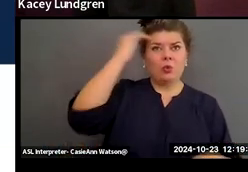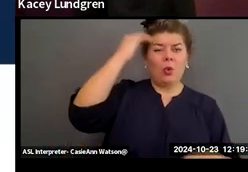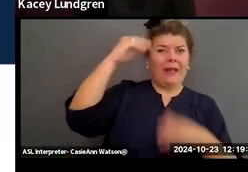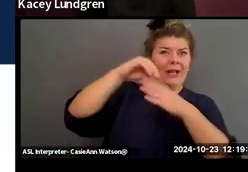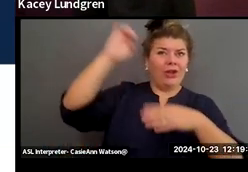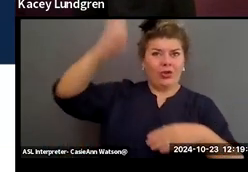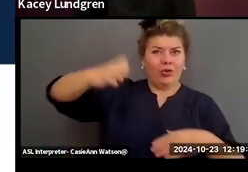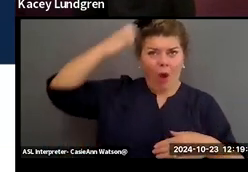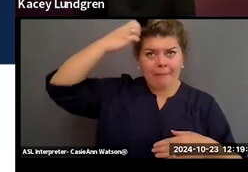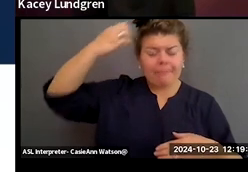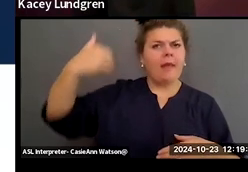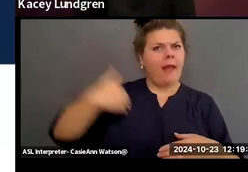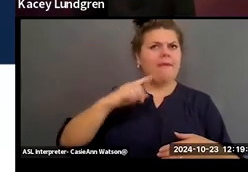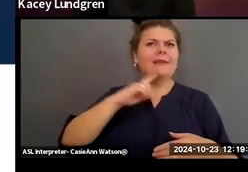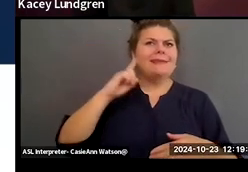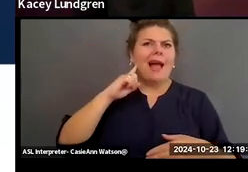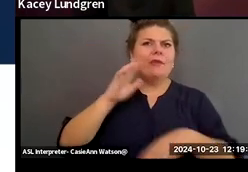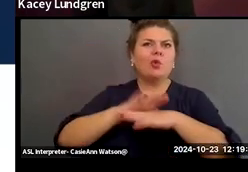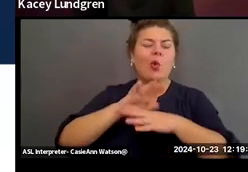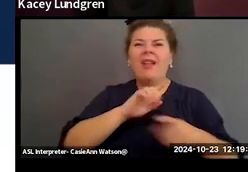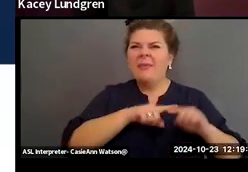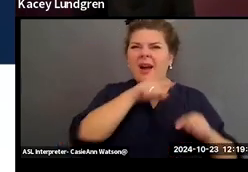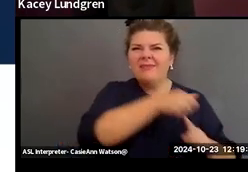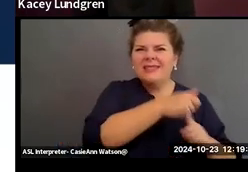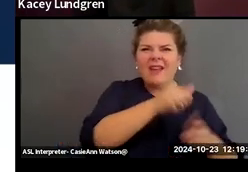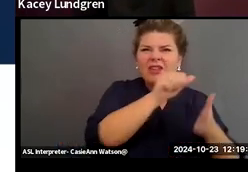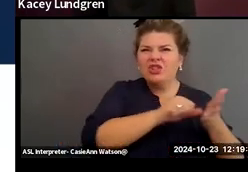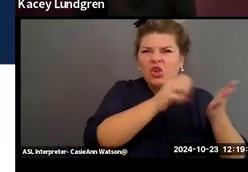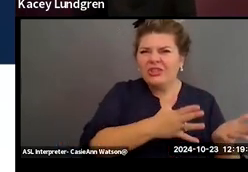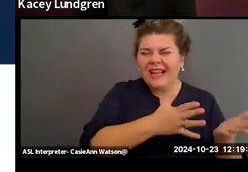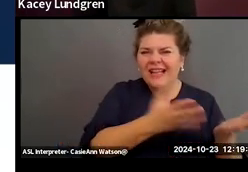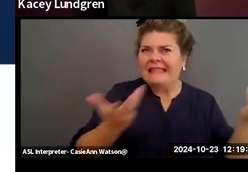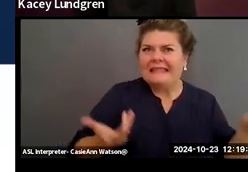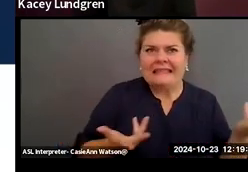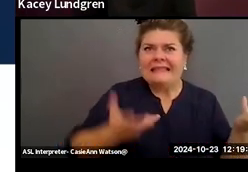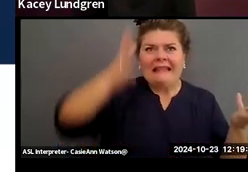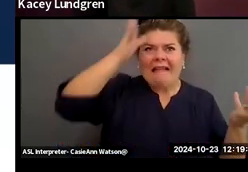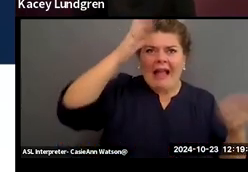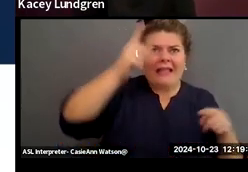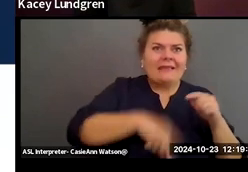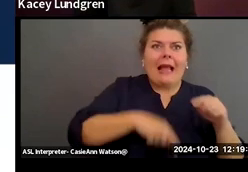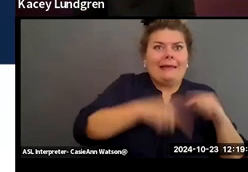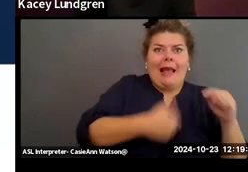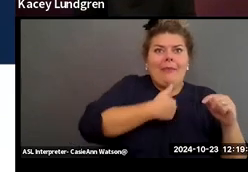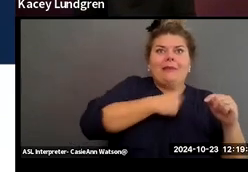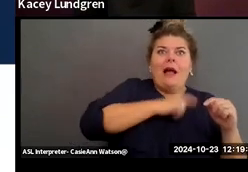but he was a well-established surgeon with a practice and a family to support, so he was unable to go investigate himself.